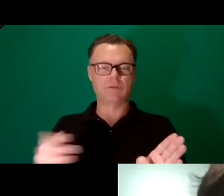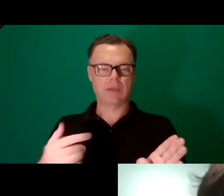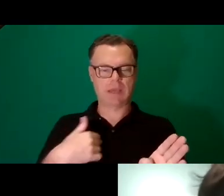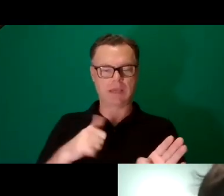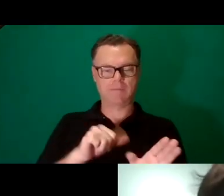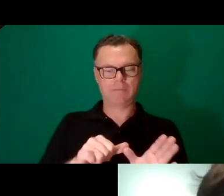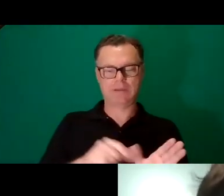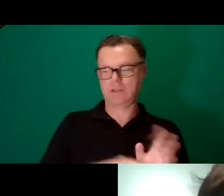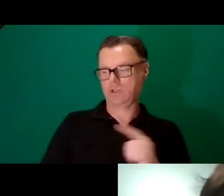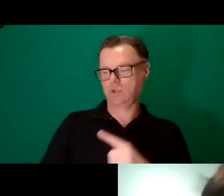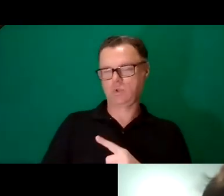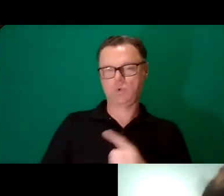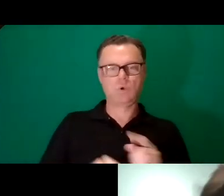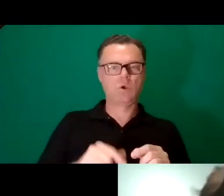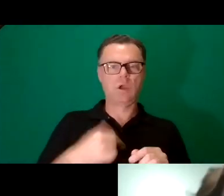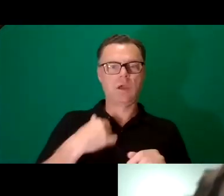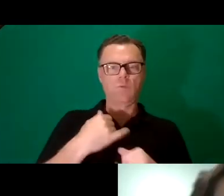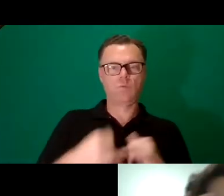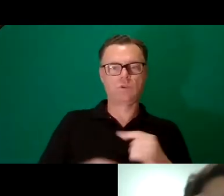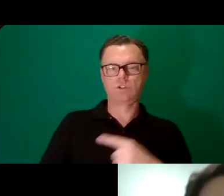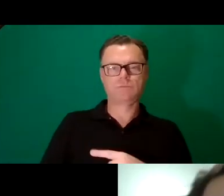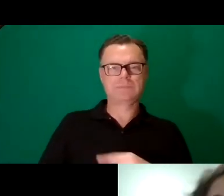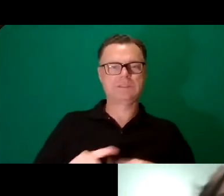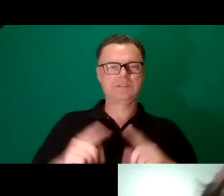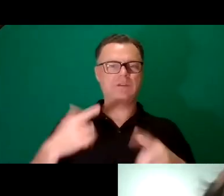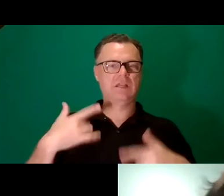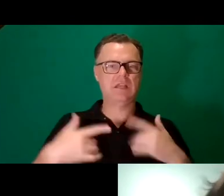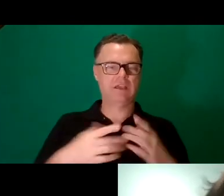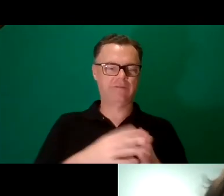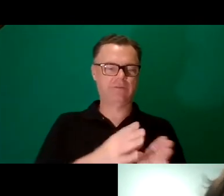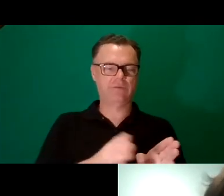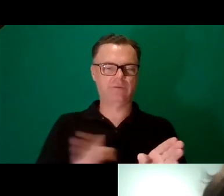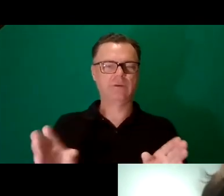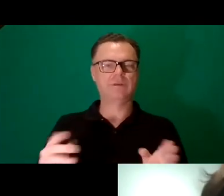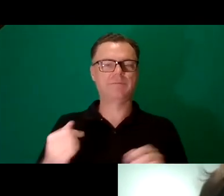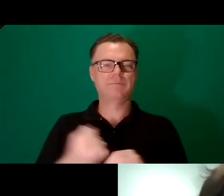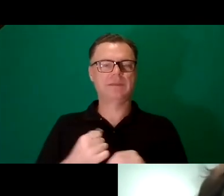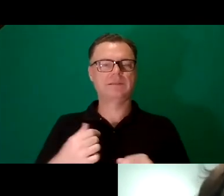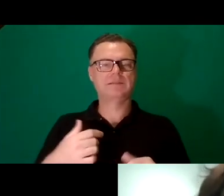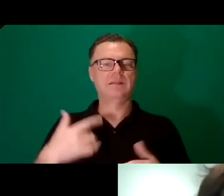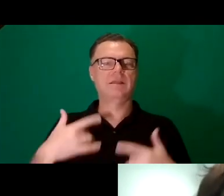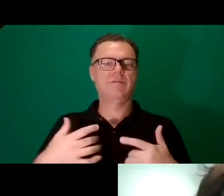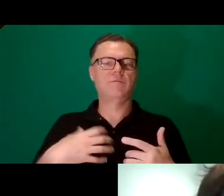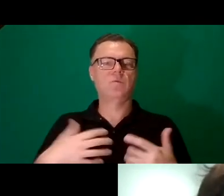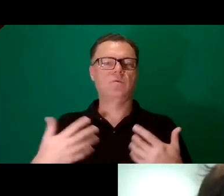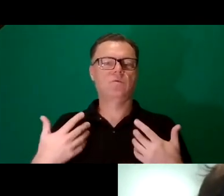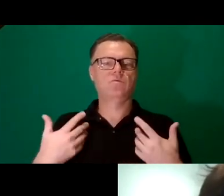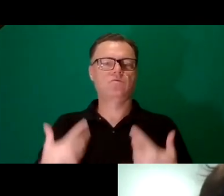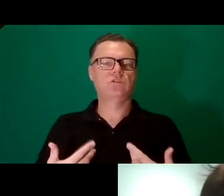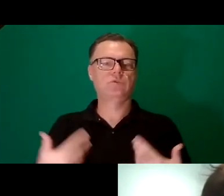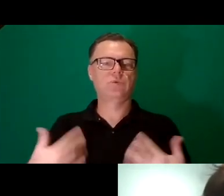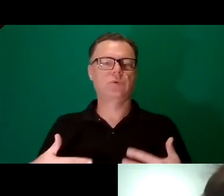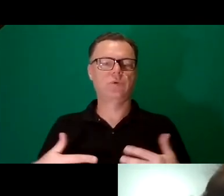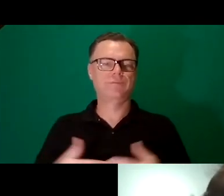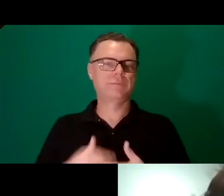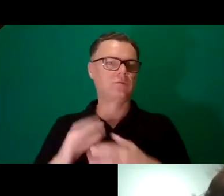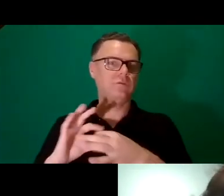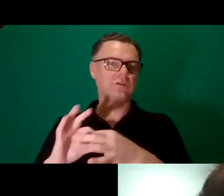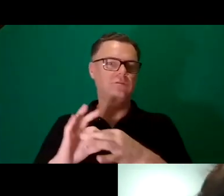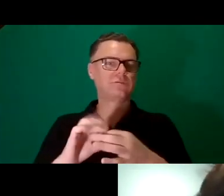It just has us with different perspectives and that's enriching for us and our relationships. That was